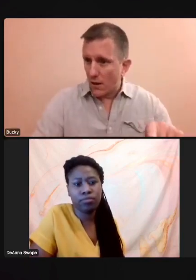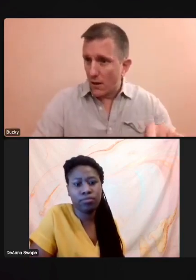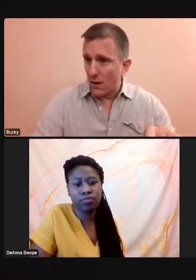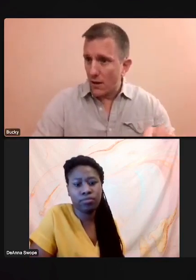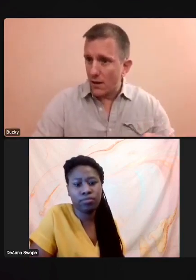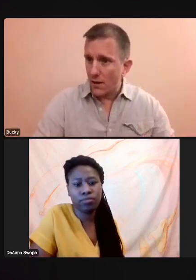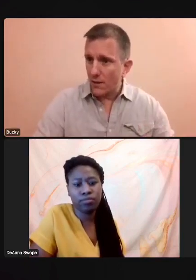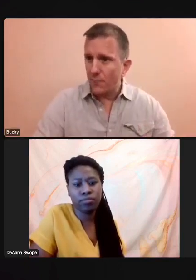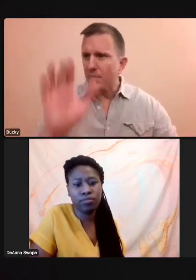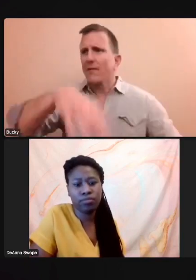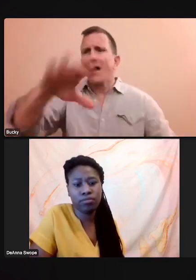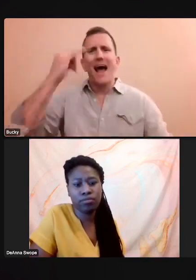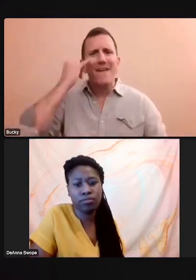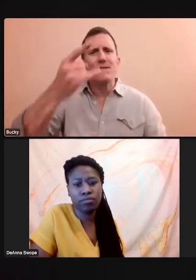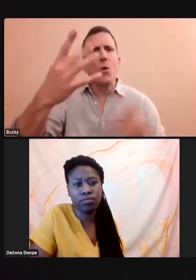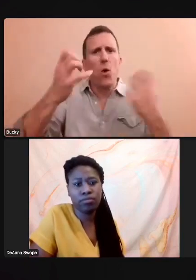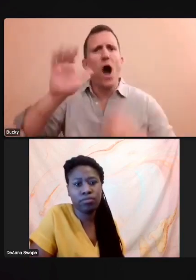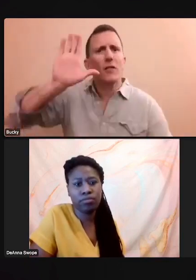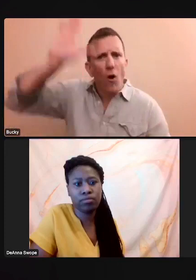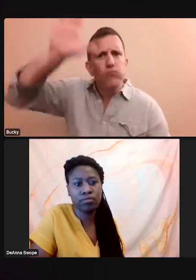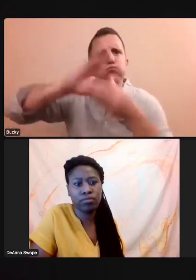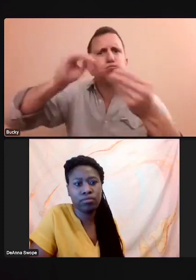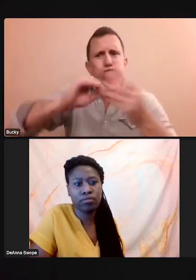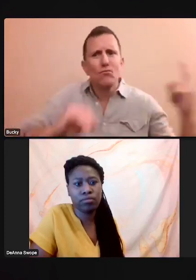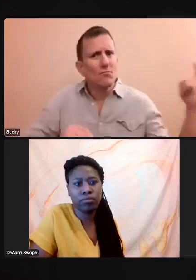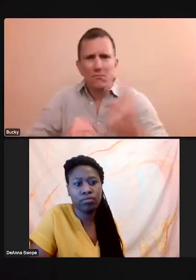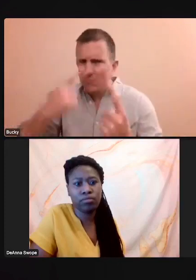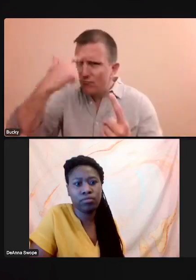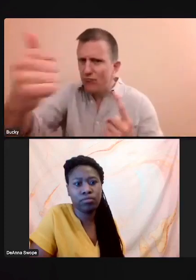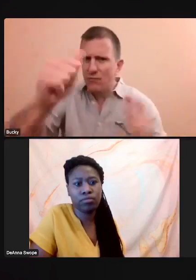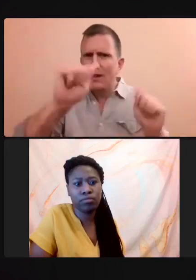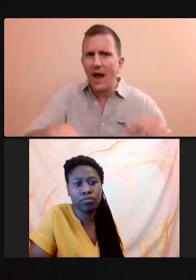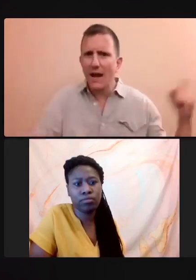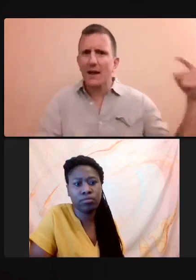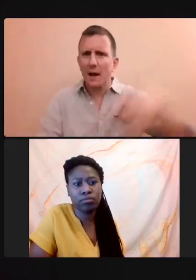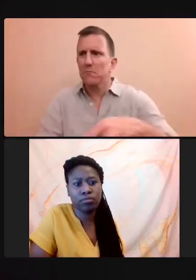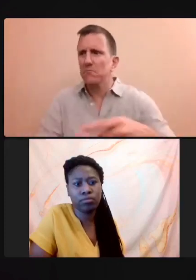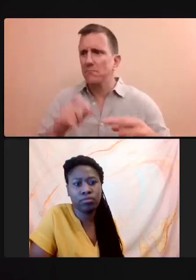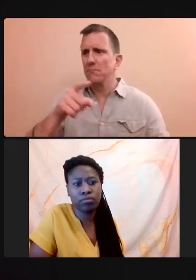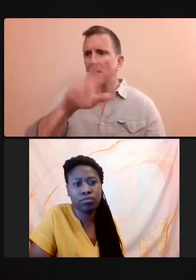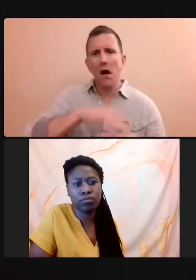And even though I didn't learn ASL until I was a teenager, it's still how I operate 100% of the time right now.